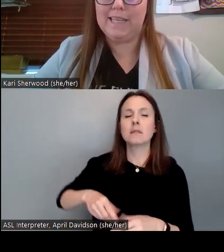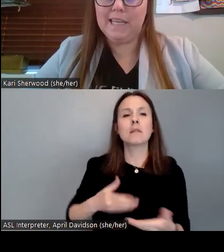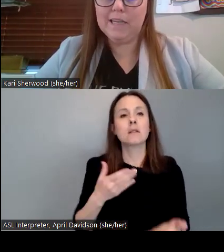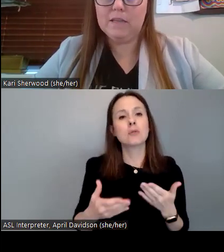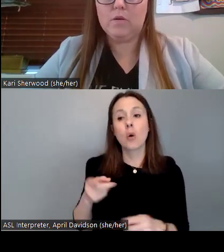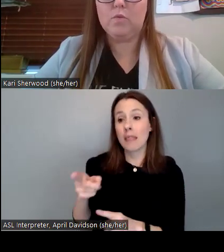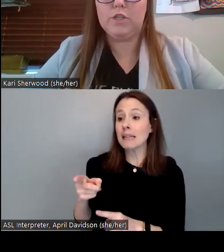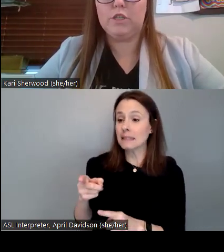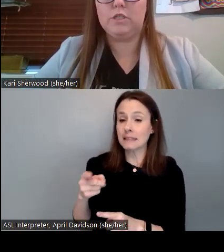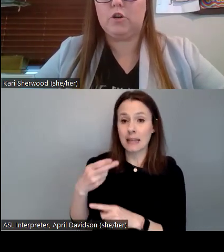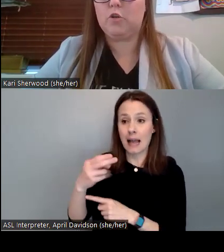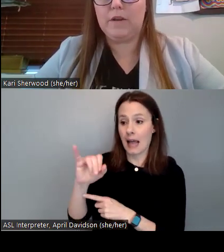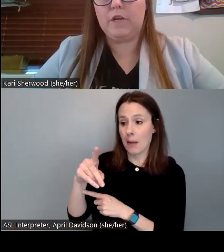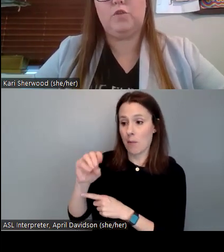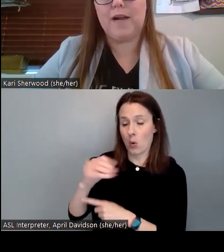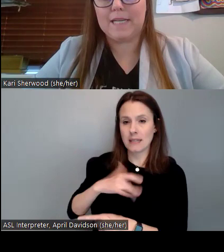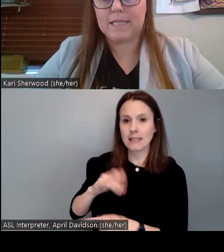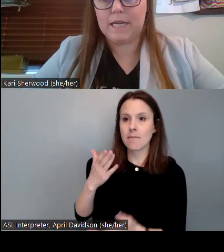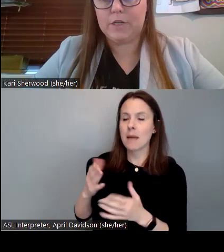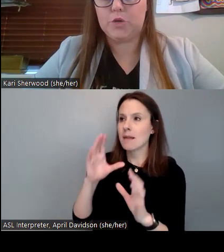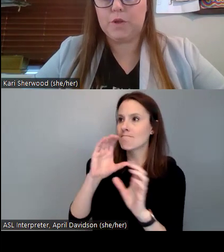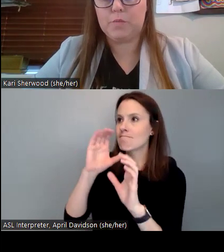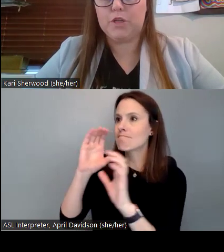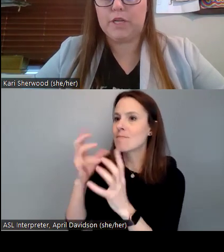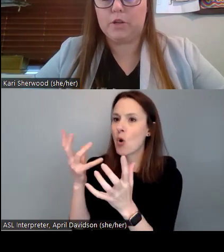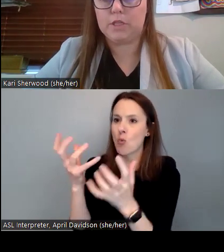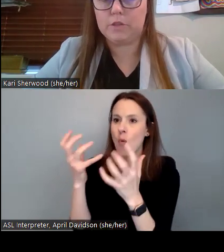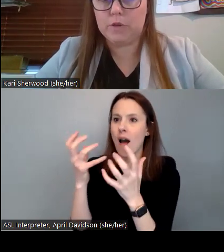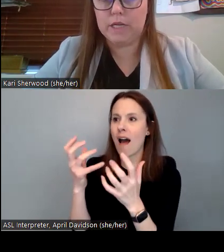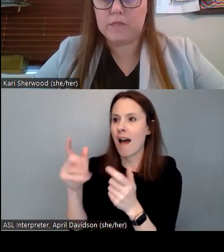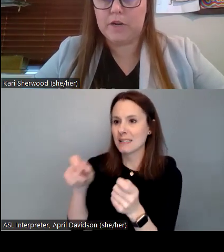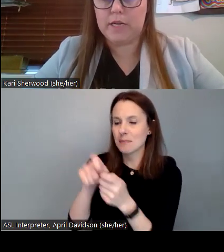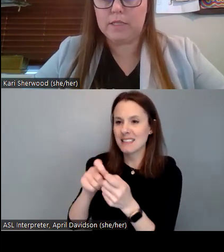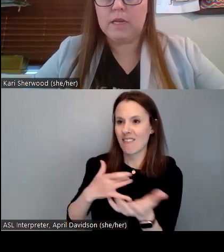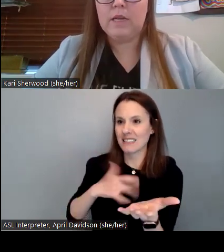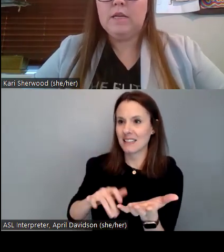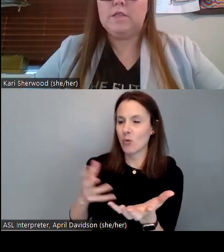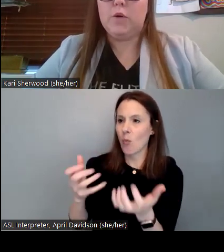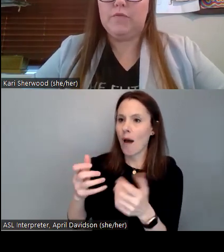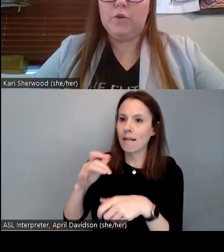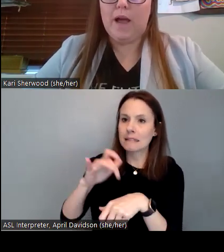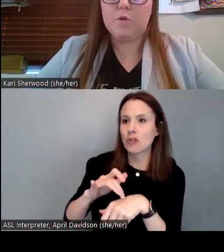Seeking, which is a craving or fascination with a particular sensory experience. So if you have a